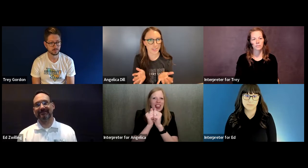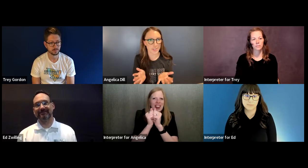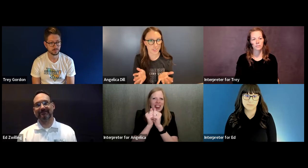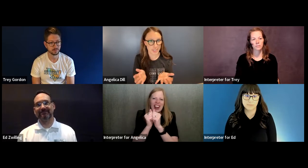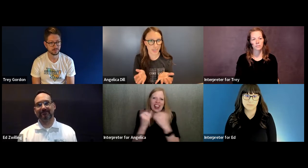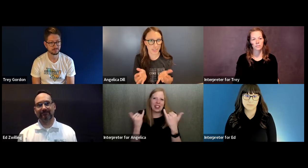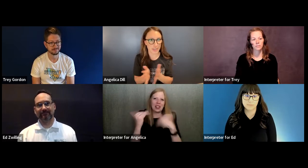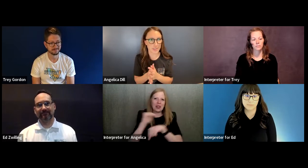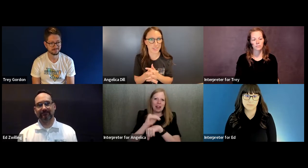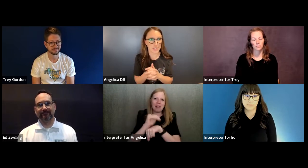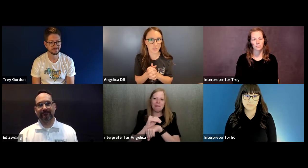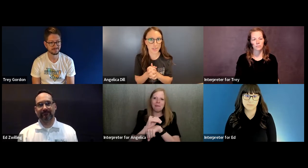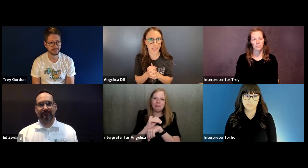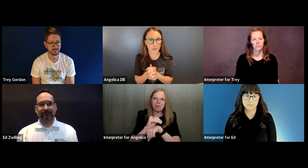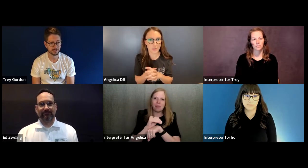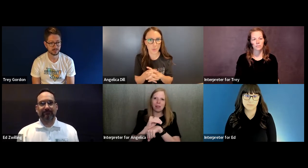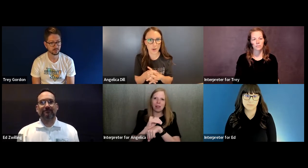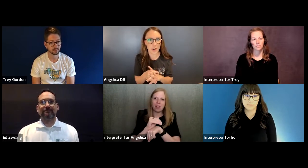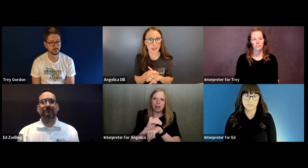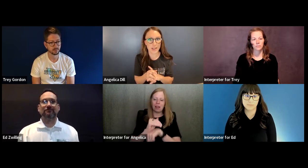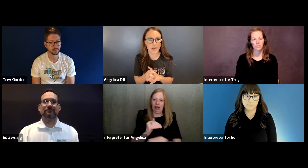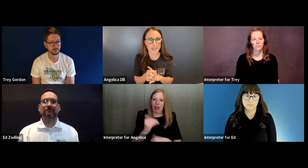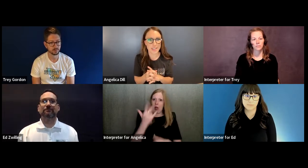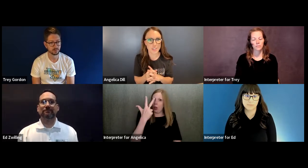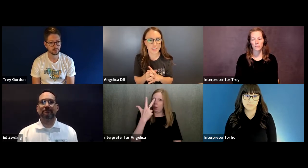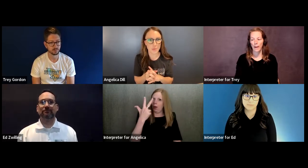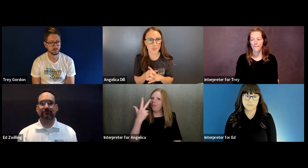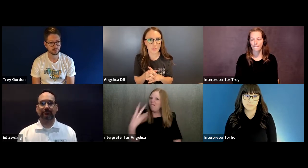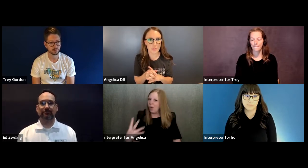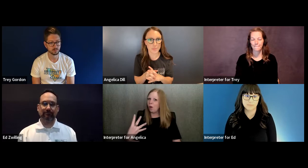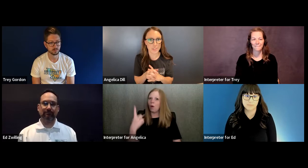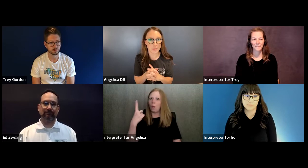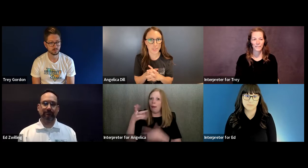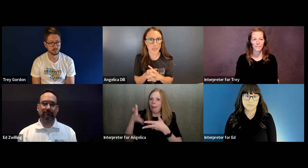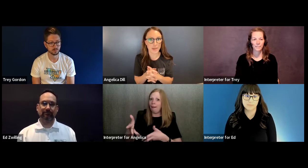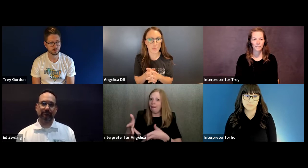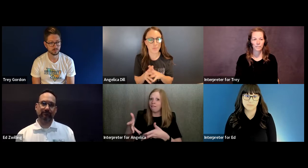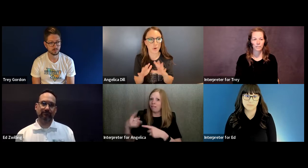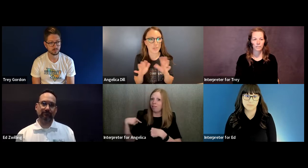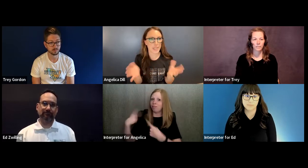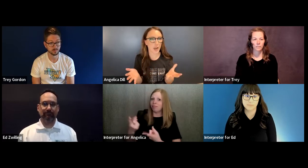session tonight uh this is three out of four uh sessions that we've been doing um we broke down